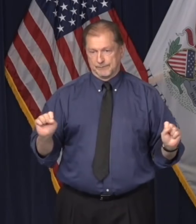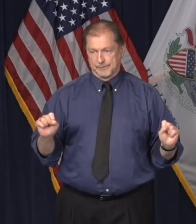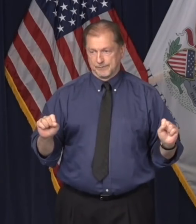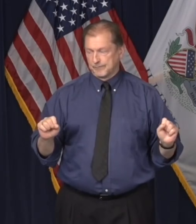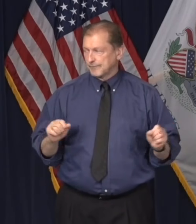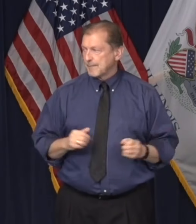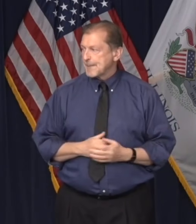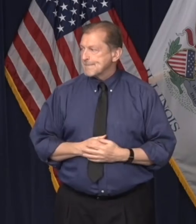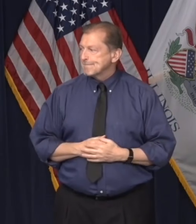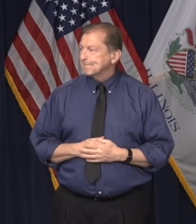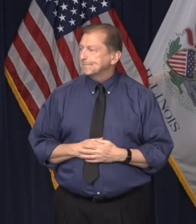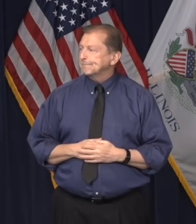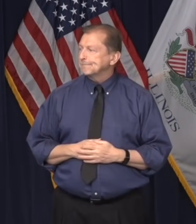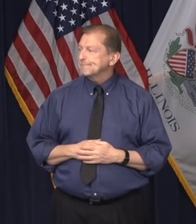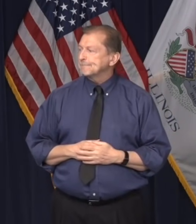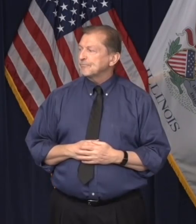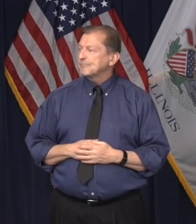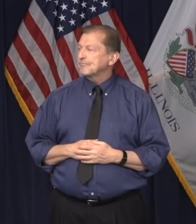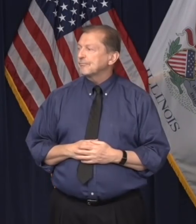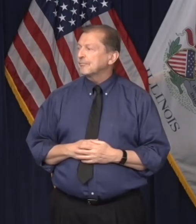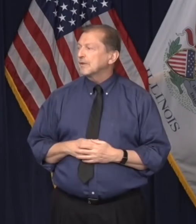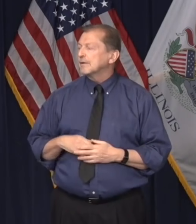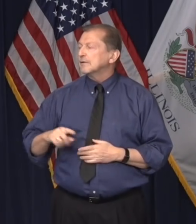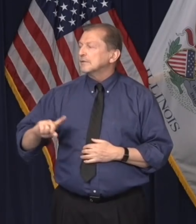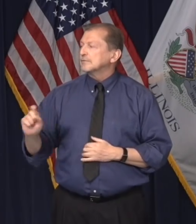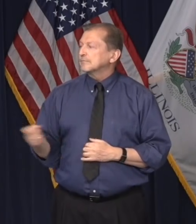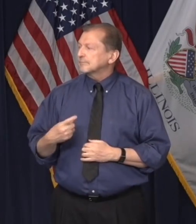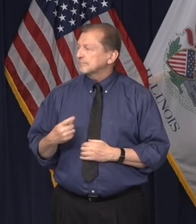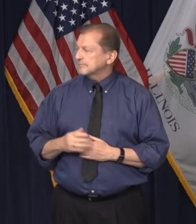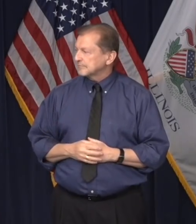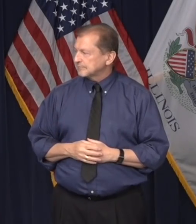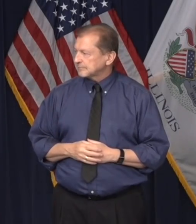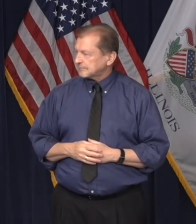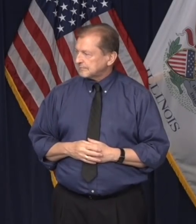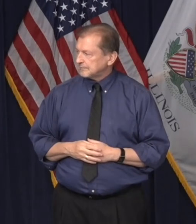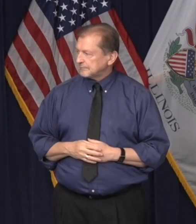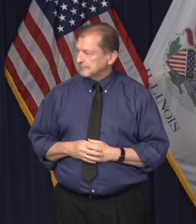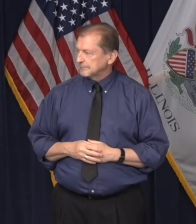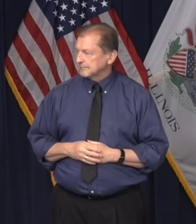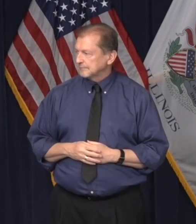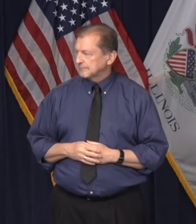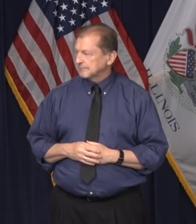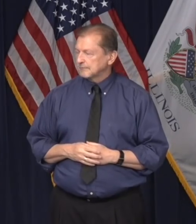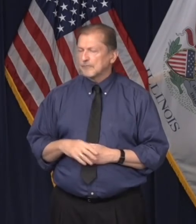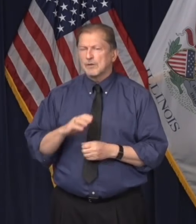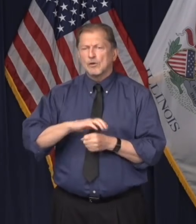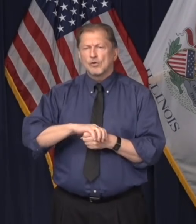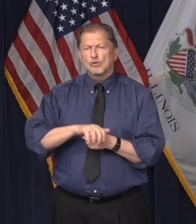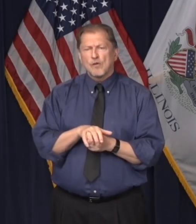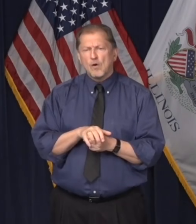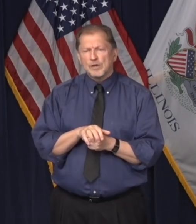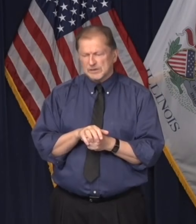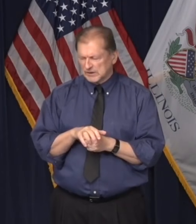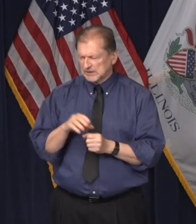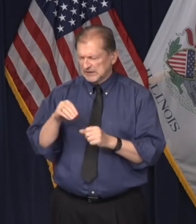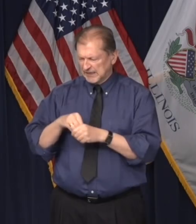GO BACK TO PLACING OUR UNDIVIDED ATTENTION KEEPING PEOPLE SAFE. A FEW MORE QUESTIONS. JAKE GRIFFIN CORONAVIRUS DEATHS